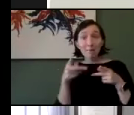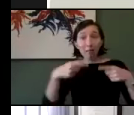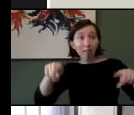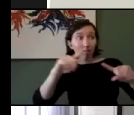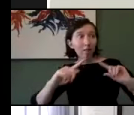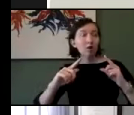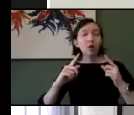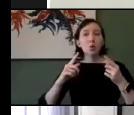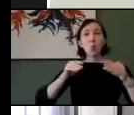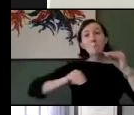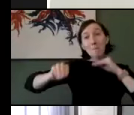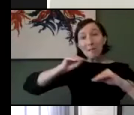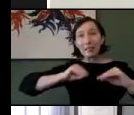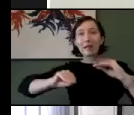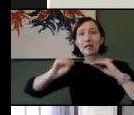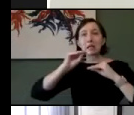have difficulty putting it on,